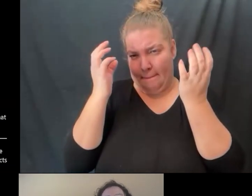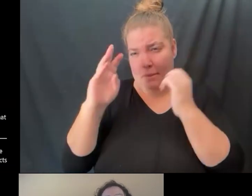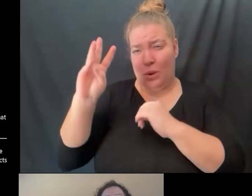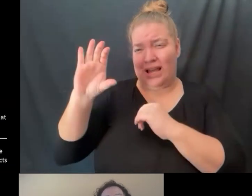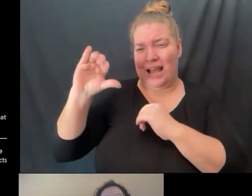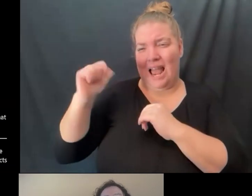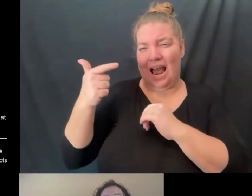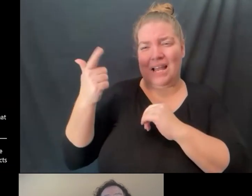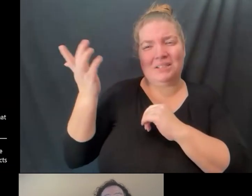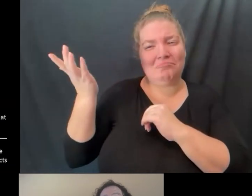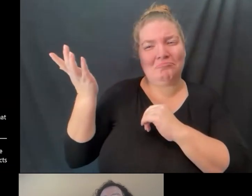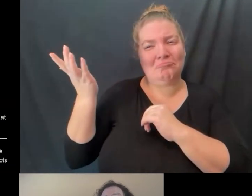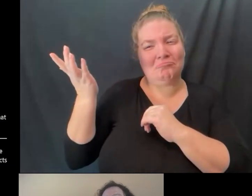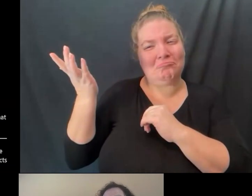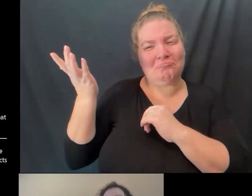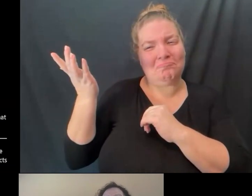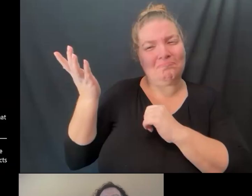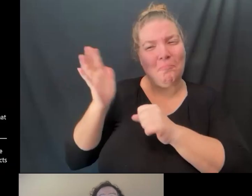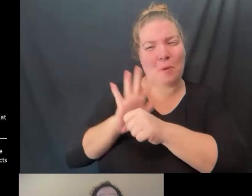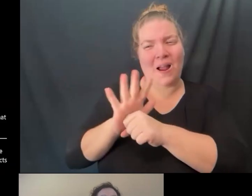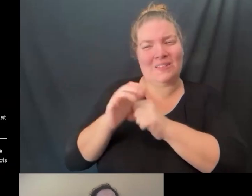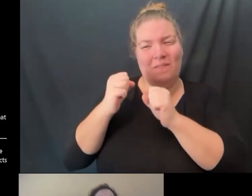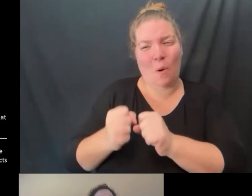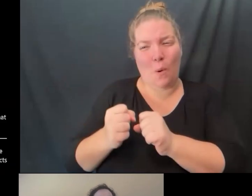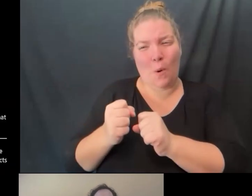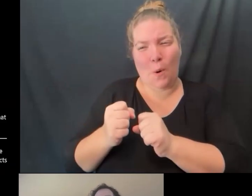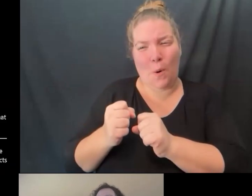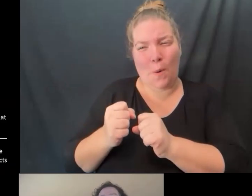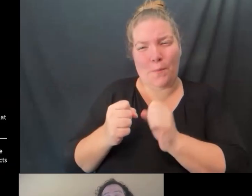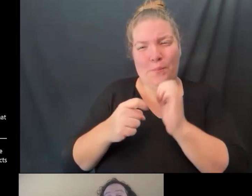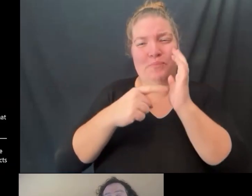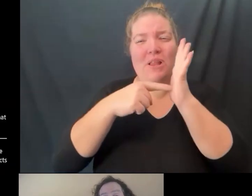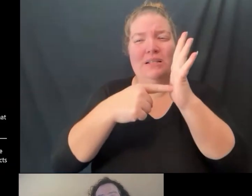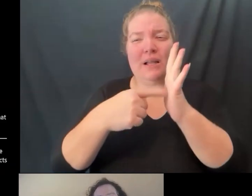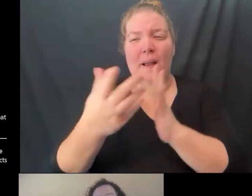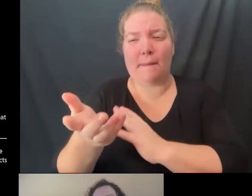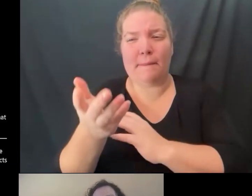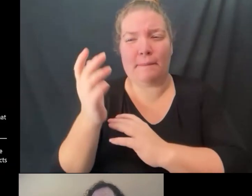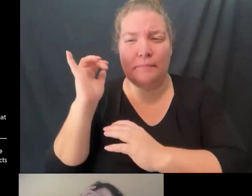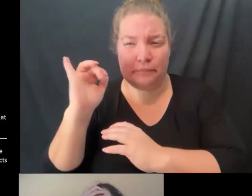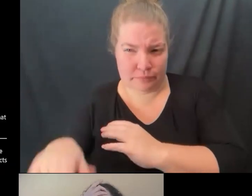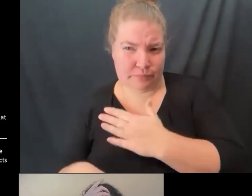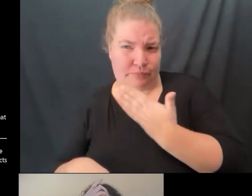technology that WCAG doesn't fit so well for. But some of it applies. So I'll just give one example, and that will be it for the day.